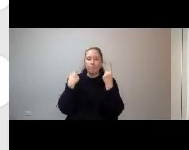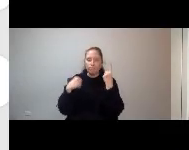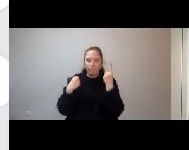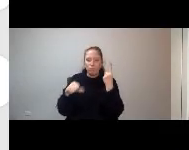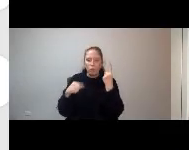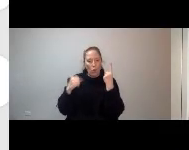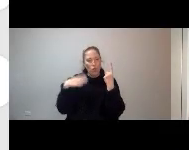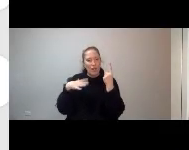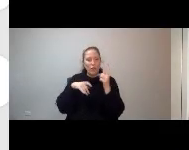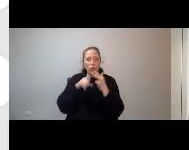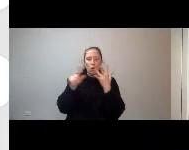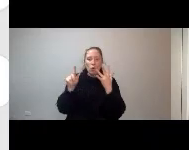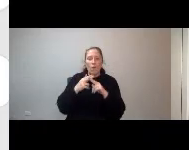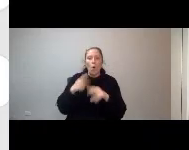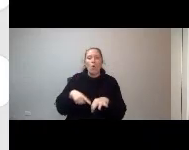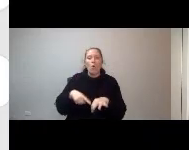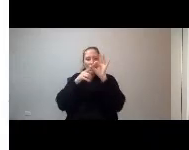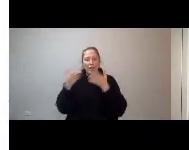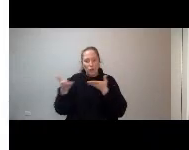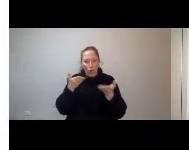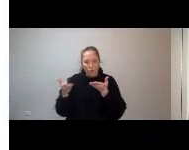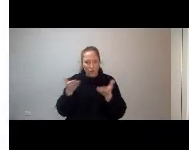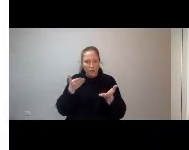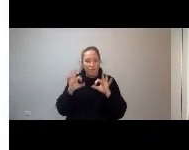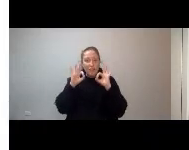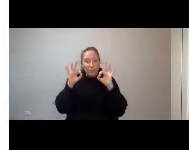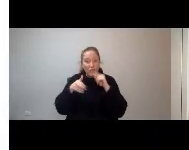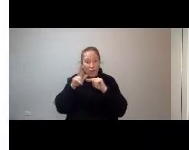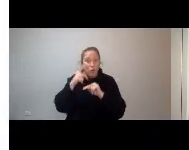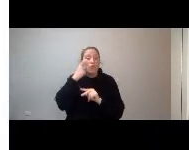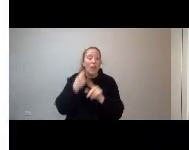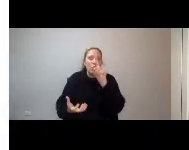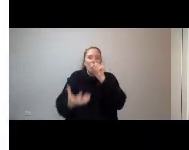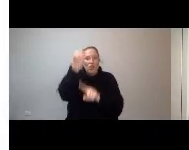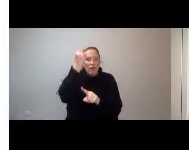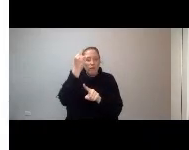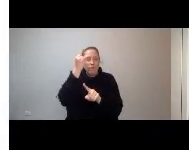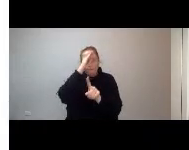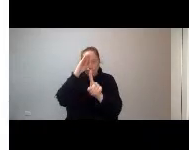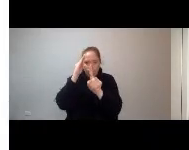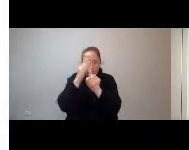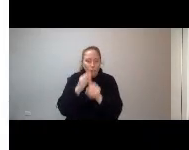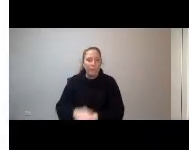to the outcomes that organisations are trying to achieve. I left off all the figures from this,